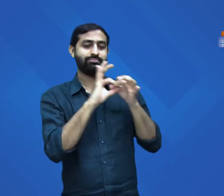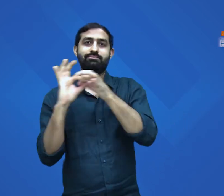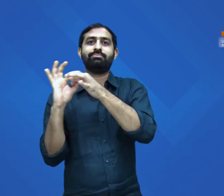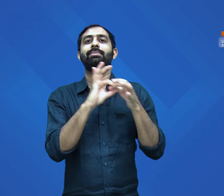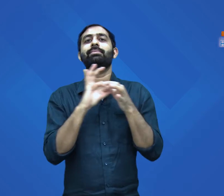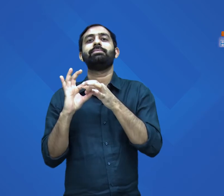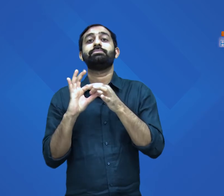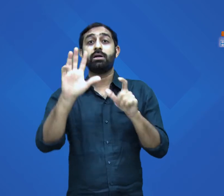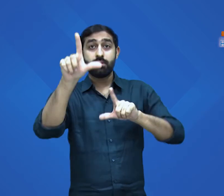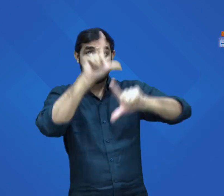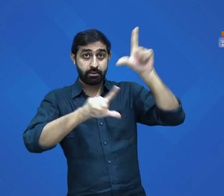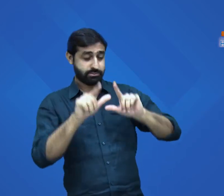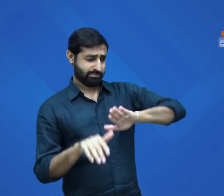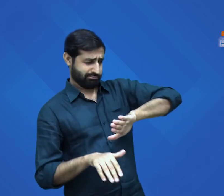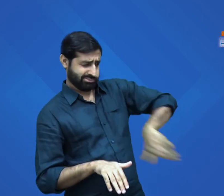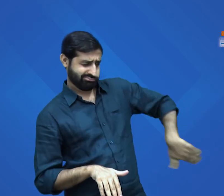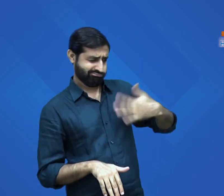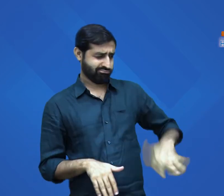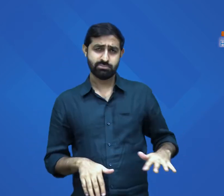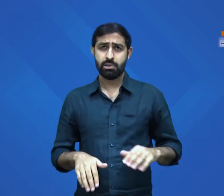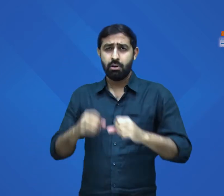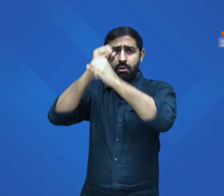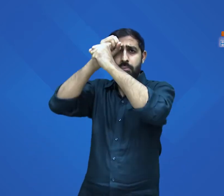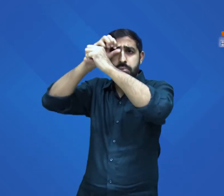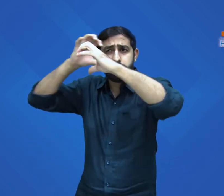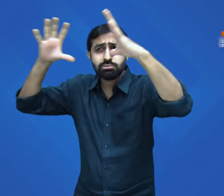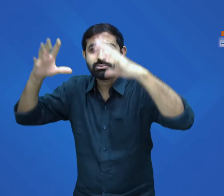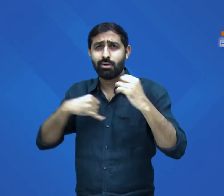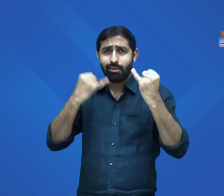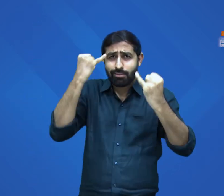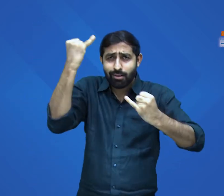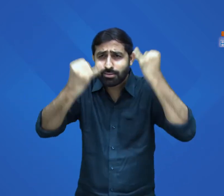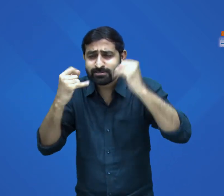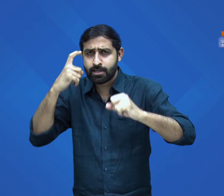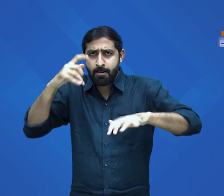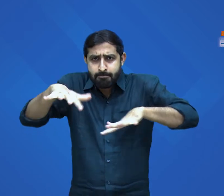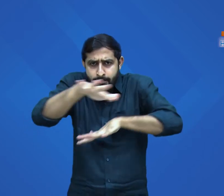between language and self awareness. Without language, is it possible for us to be creative